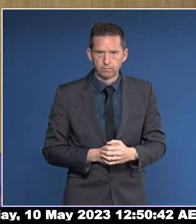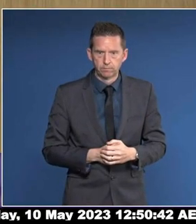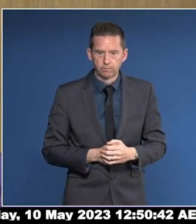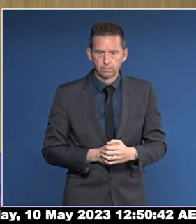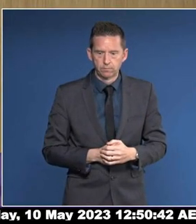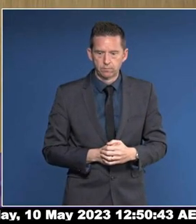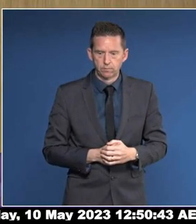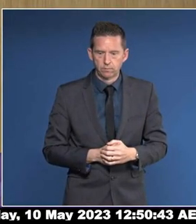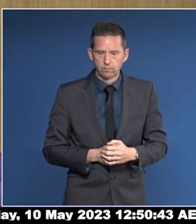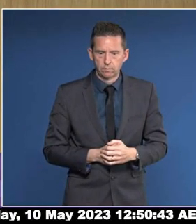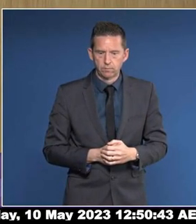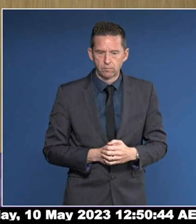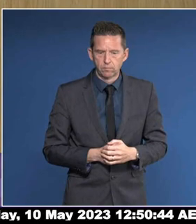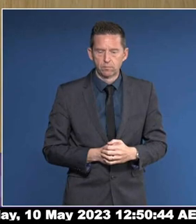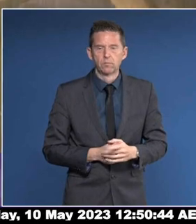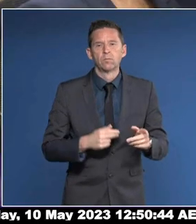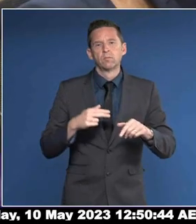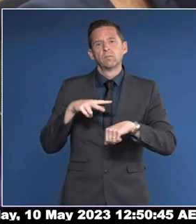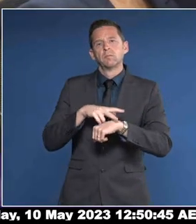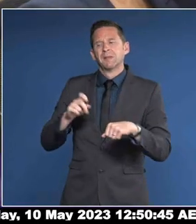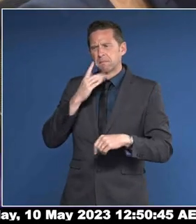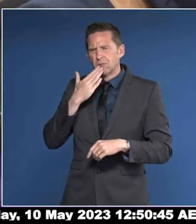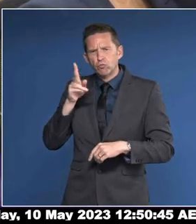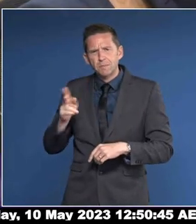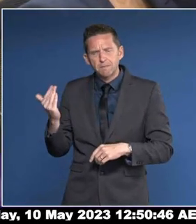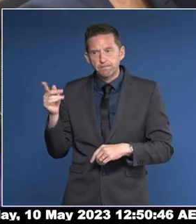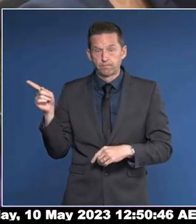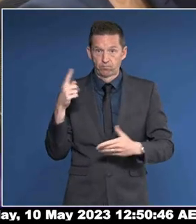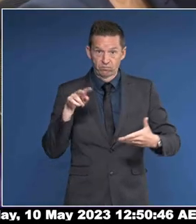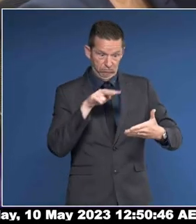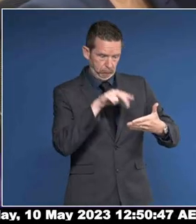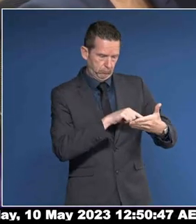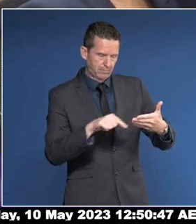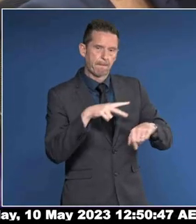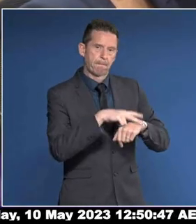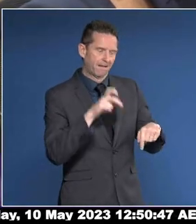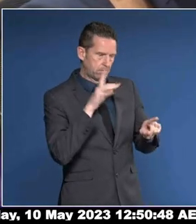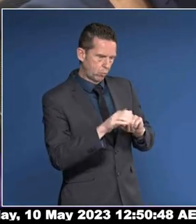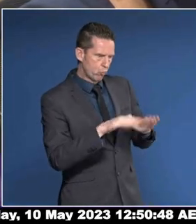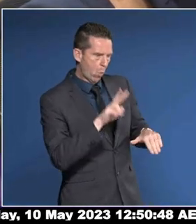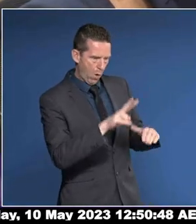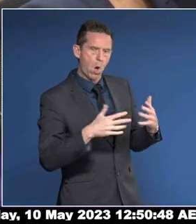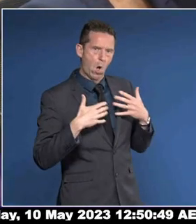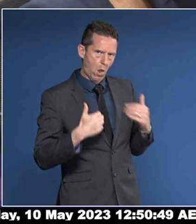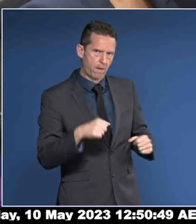Sorry, you have to repeat that. So: "Police observed children to be healthy but were obviously wearing soiled